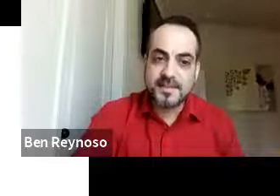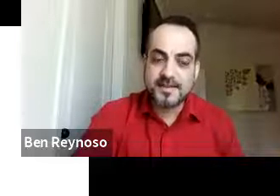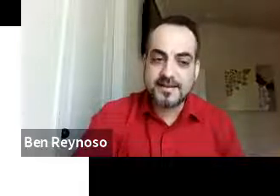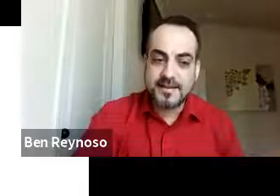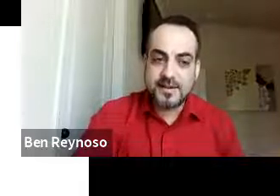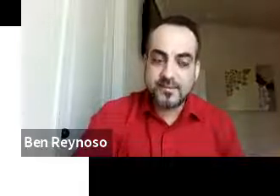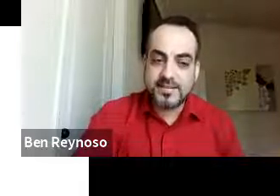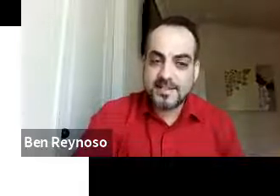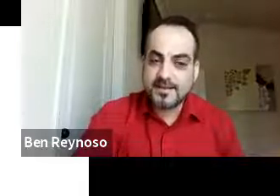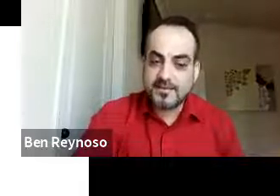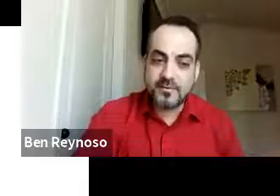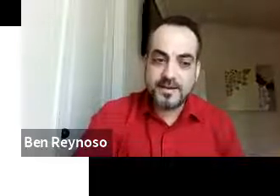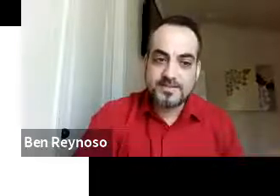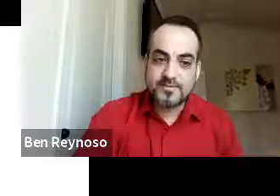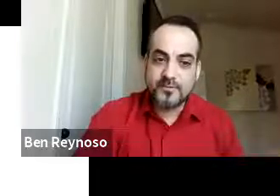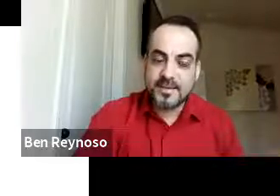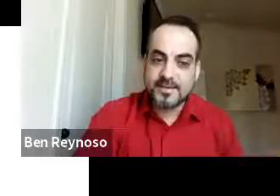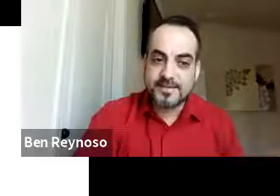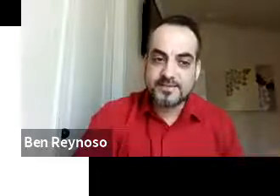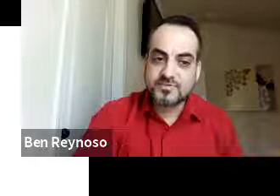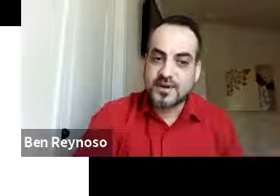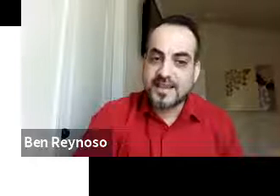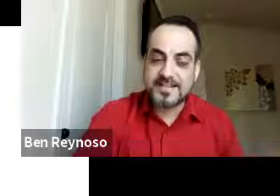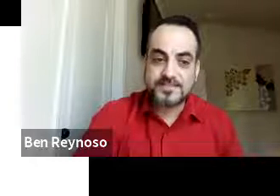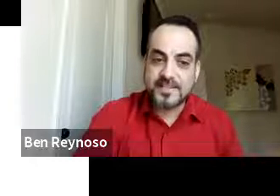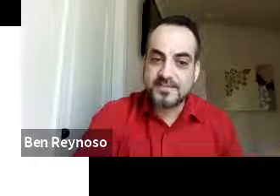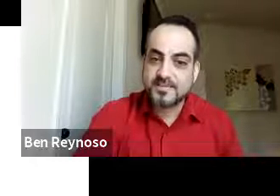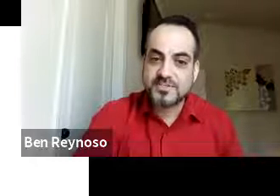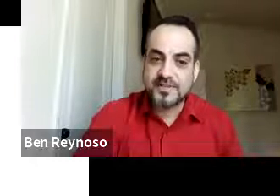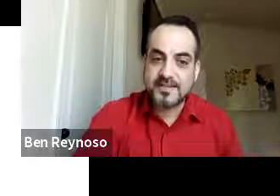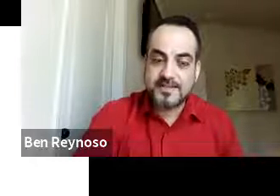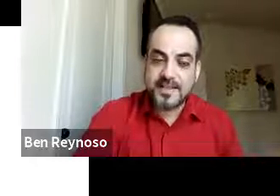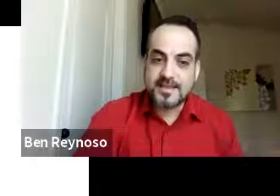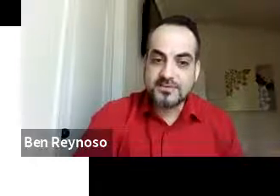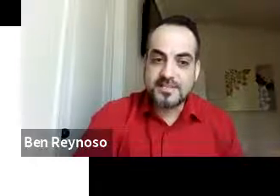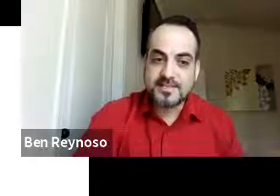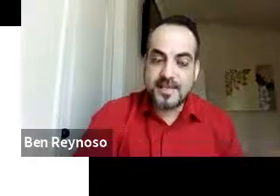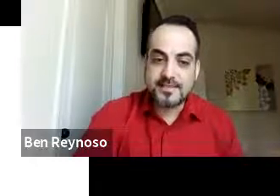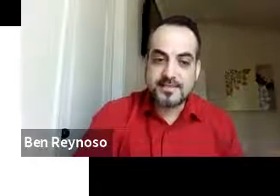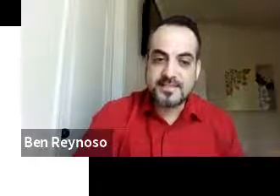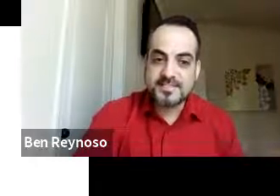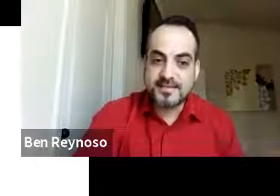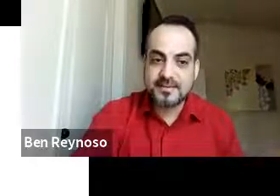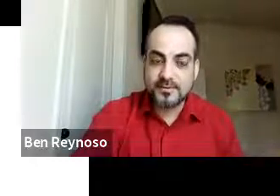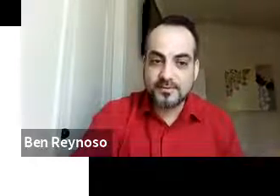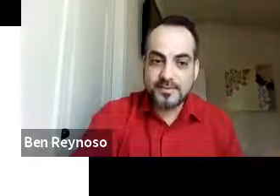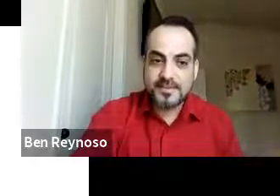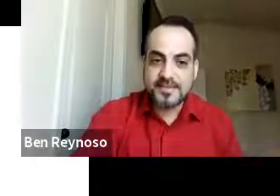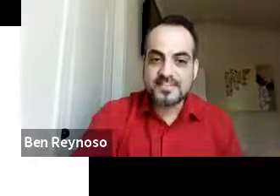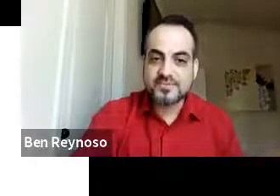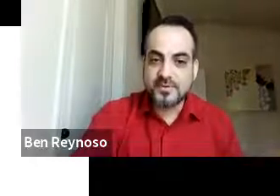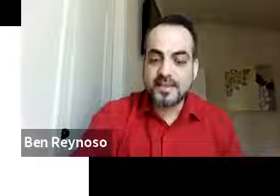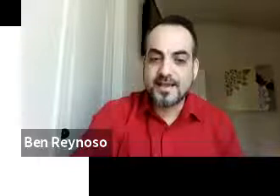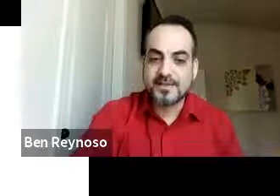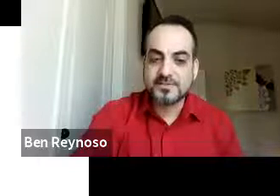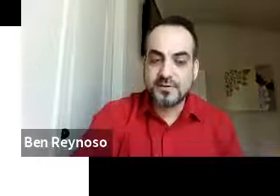that and we said, you know, we're gonna, we're gonna try at least for 70%, and you'll see that the attained goal is really high. So